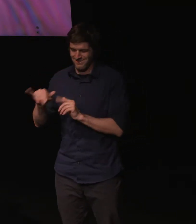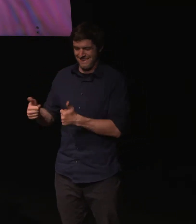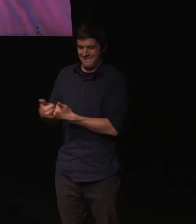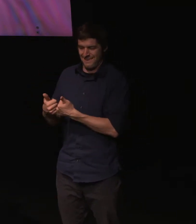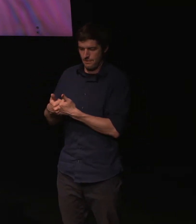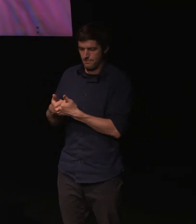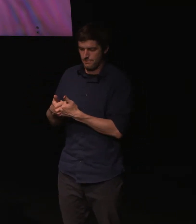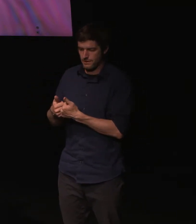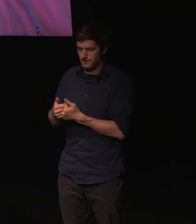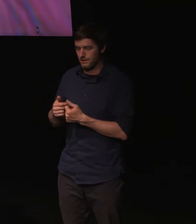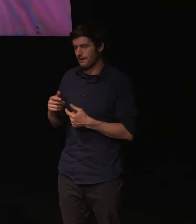It's not a post-mortem.